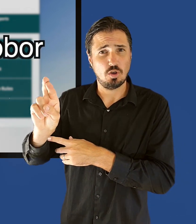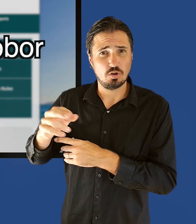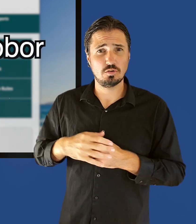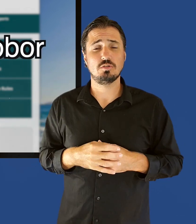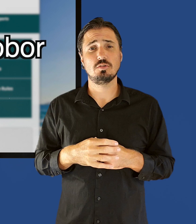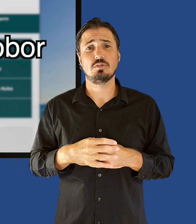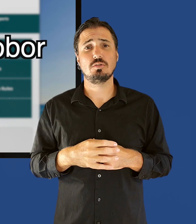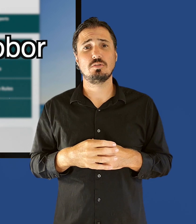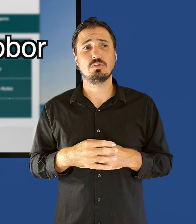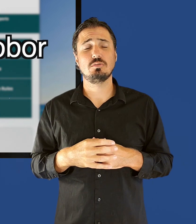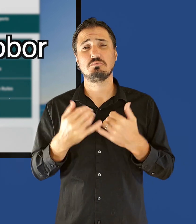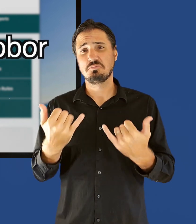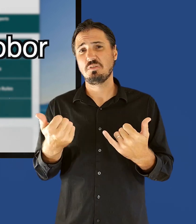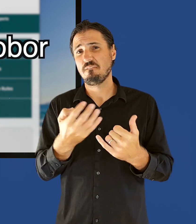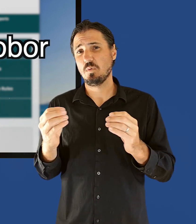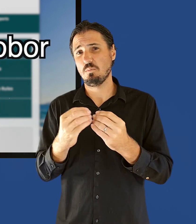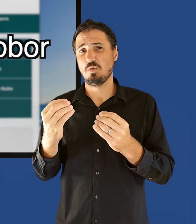And now a few final announcements: